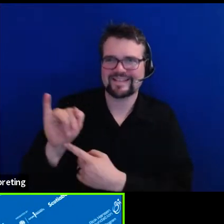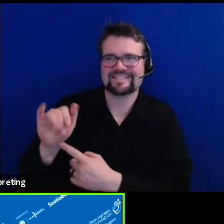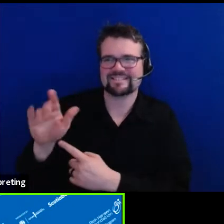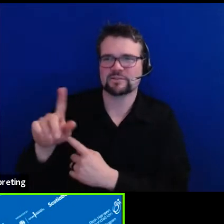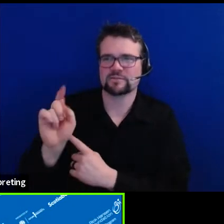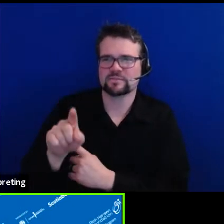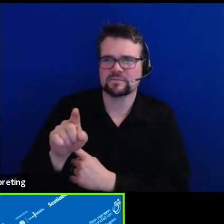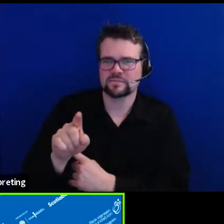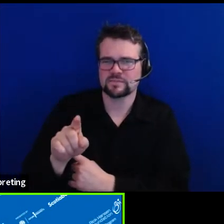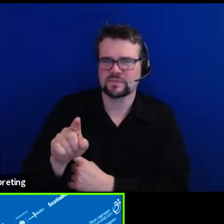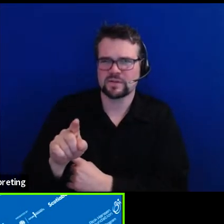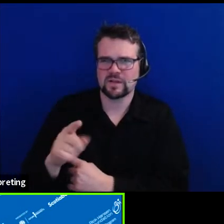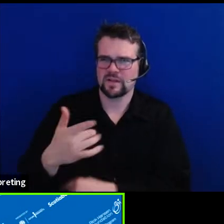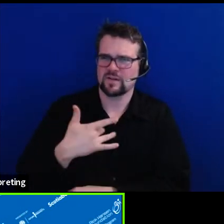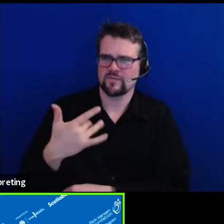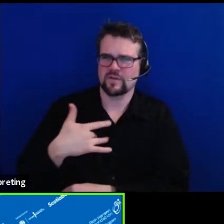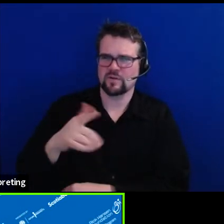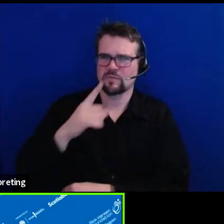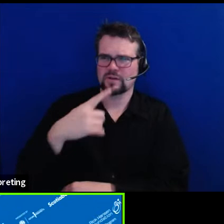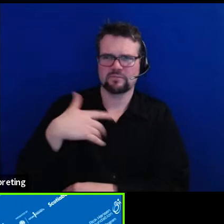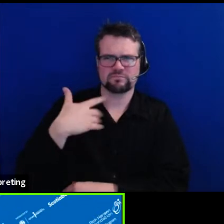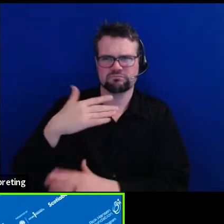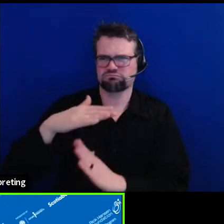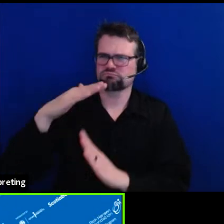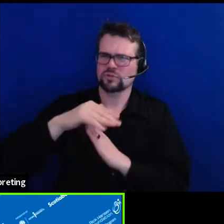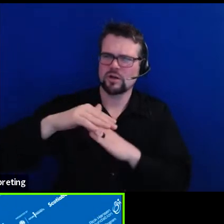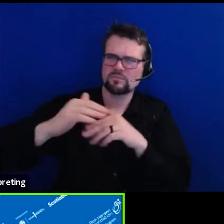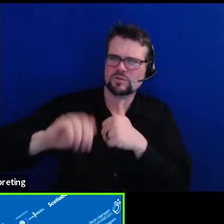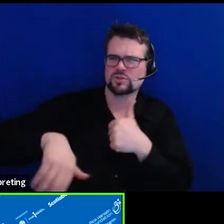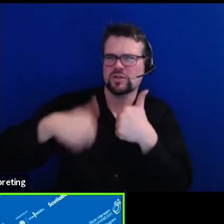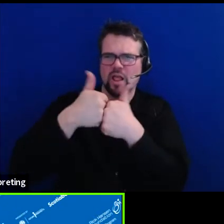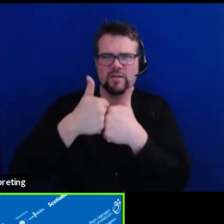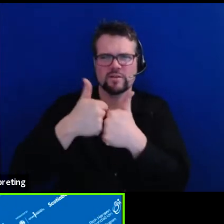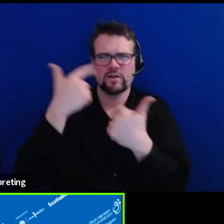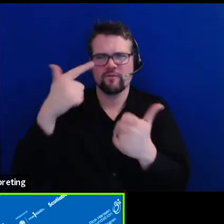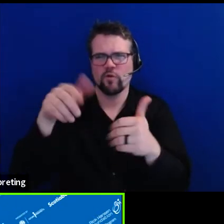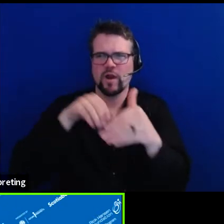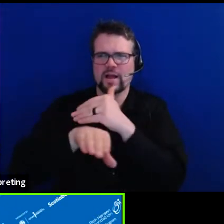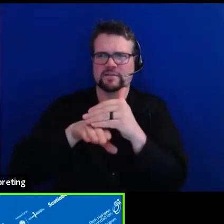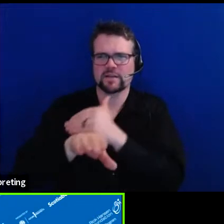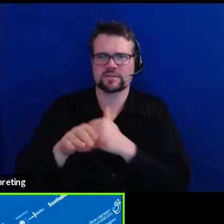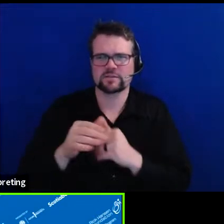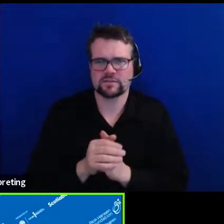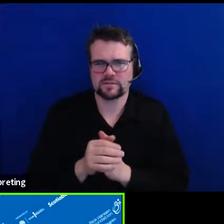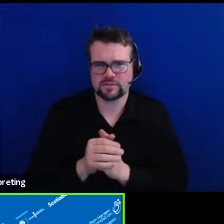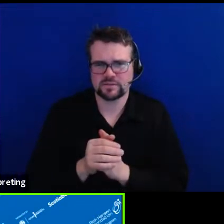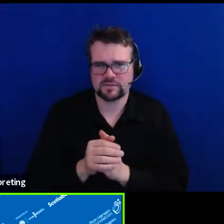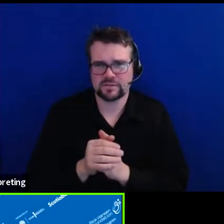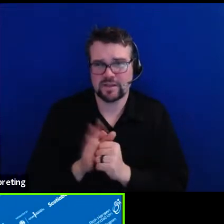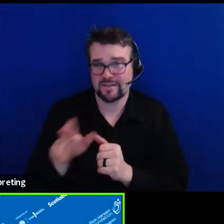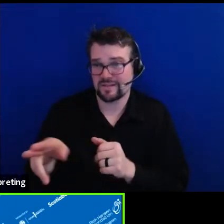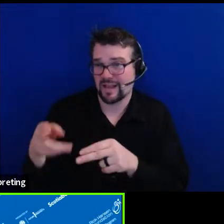FOR MEANINGFUL ACCESS, AND HOW CAN WE IMPROVE THIS? THAT'S A SHORT QUESTION THAT I BET HAS A LONG ANSWER, TERI.